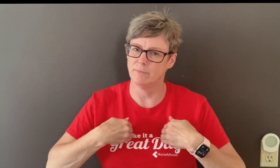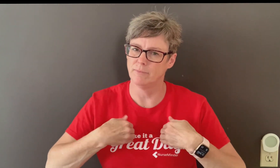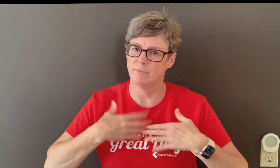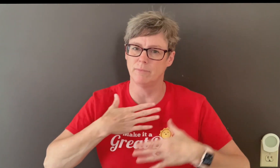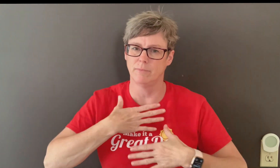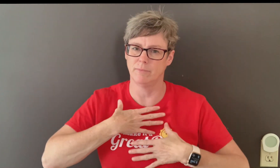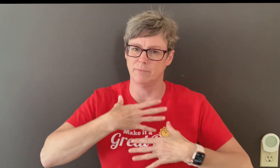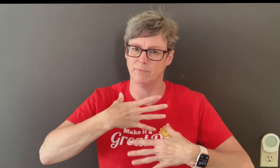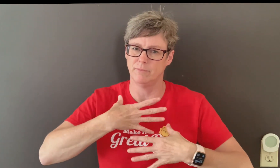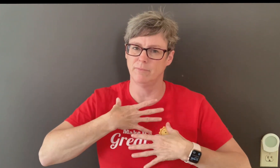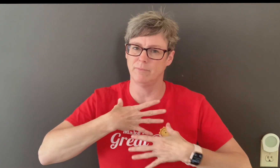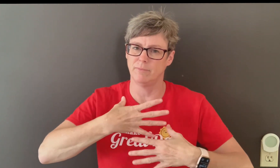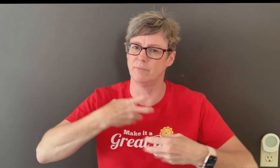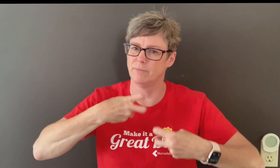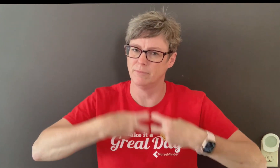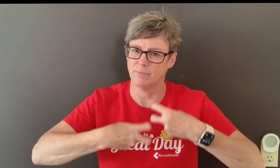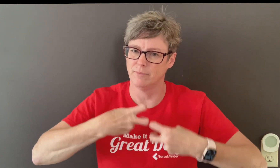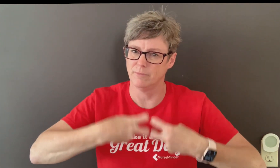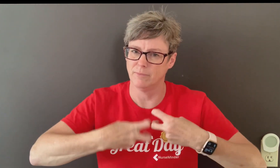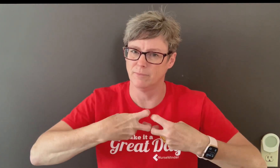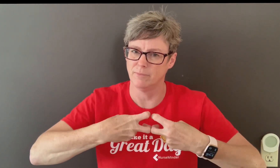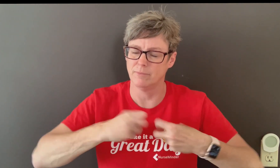difficulties?